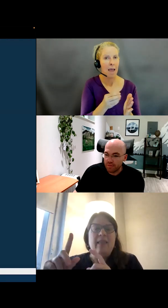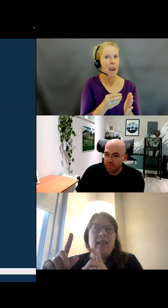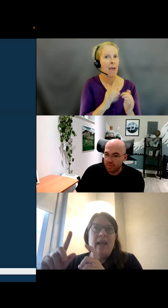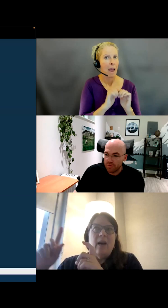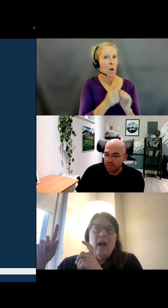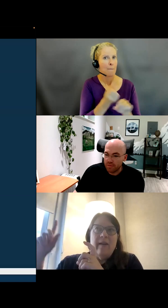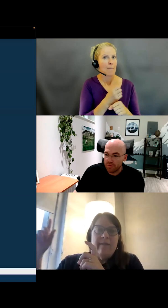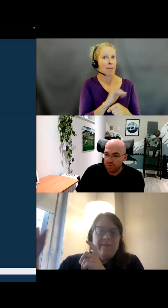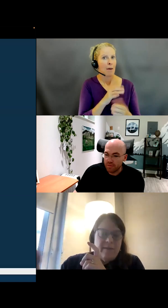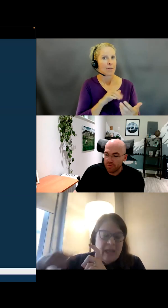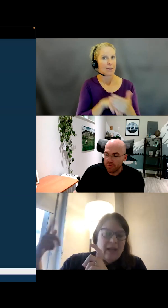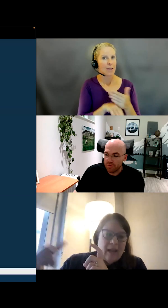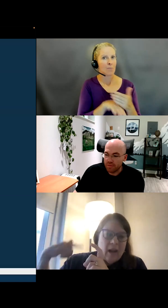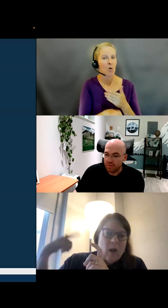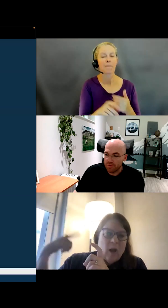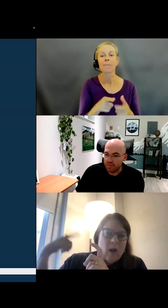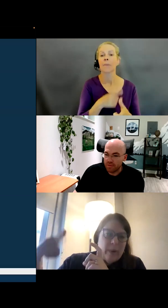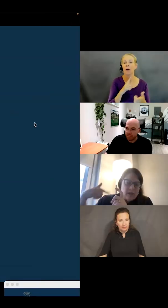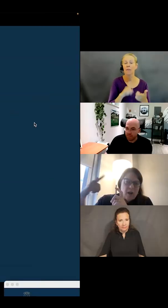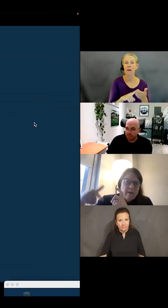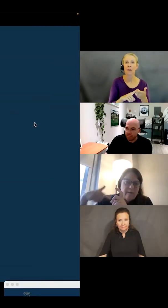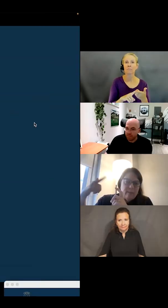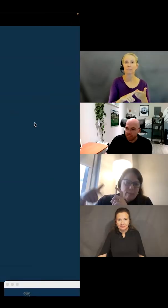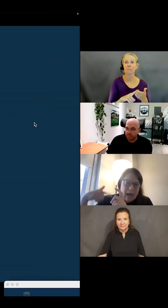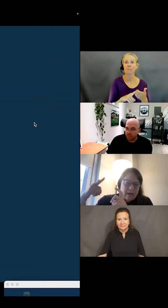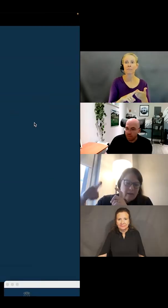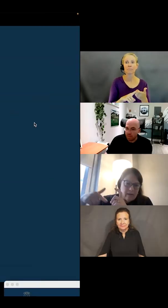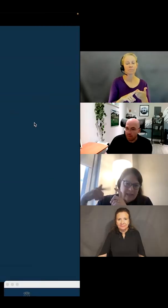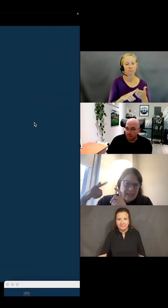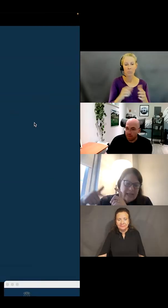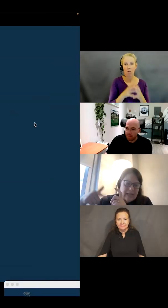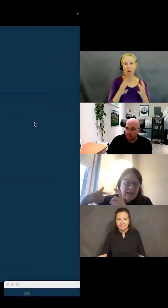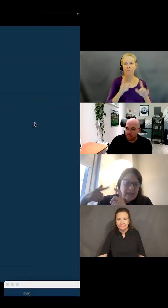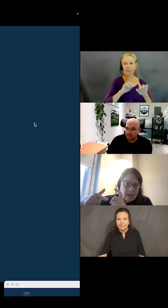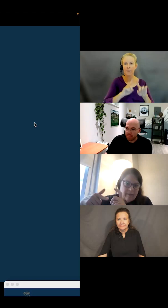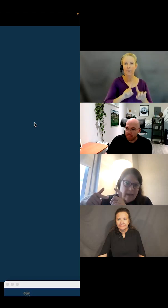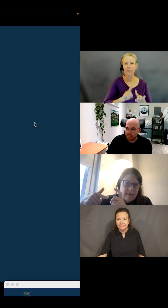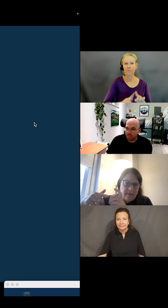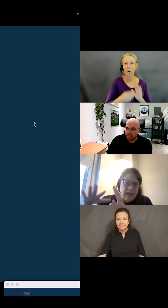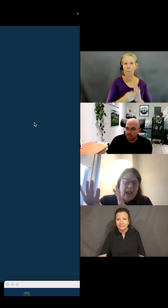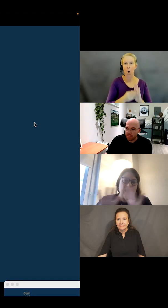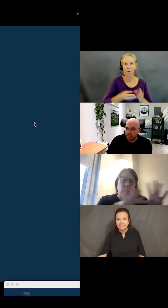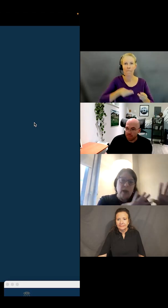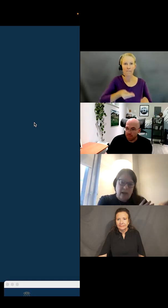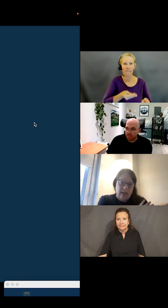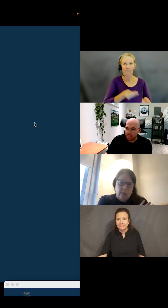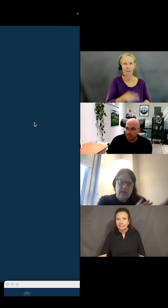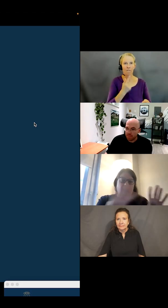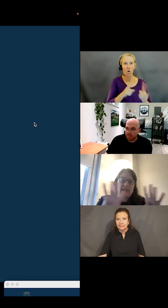and then feeding it a whole bunch of models to test off of, and then looking at the results,